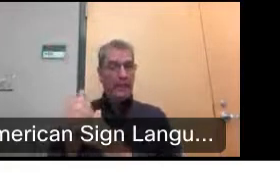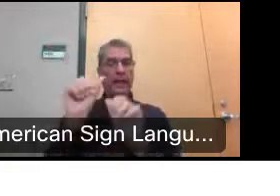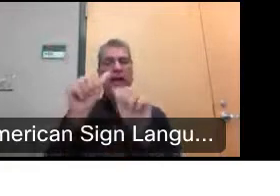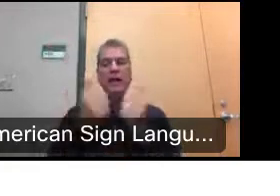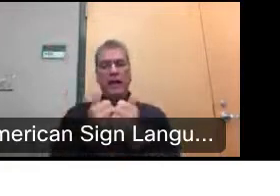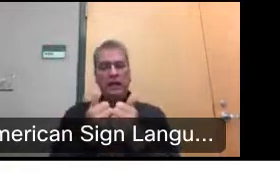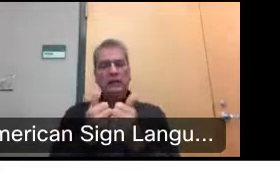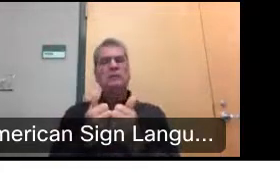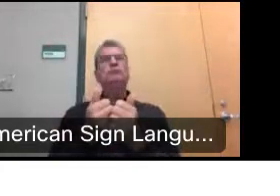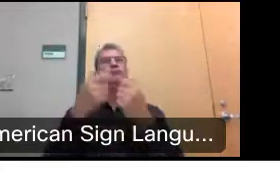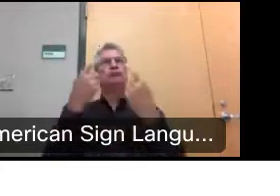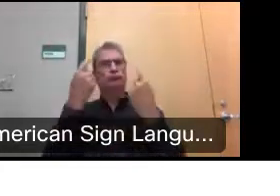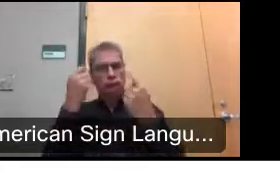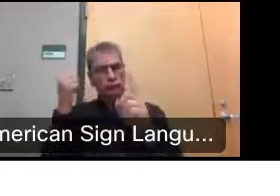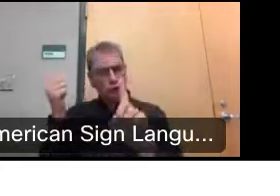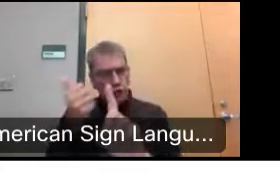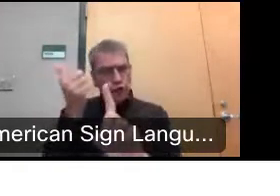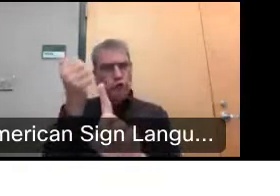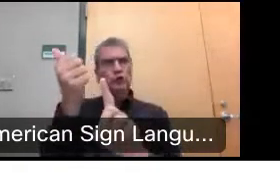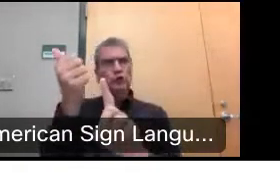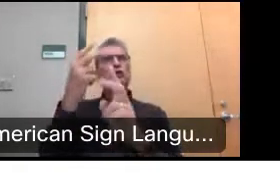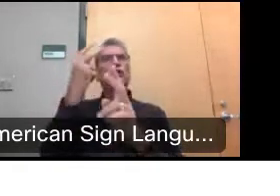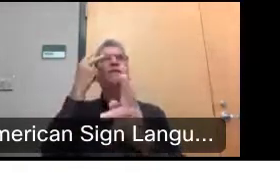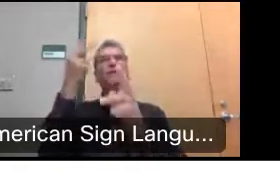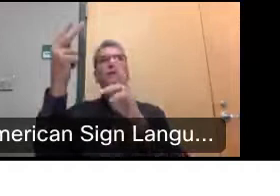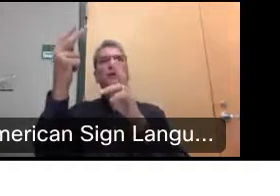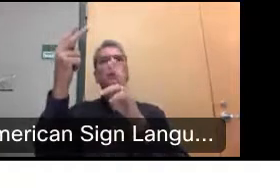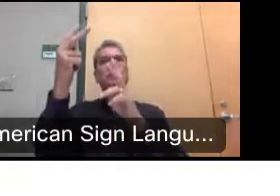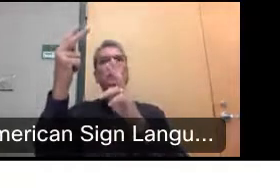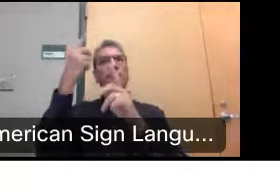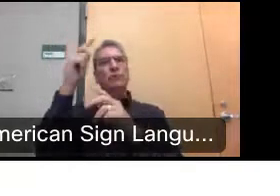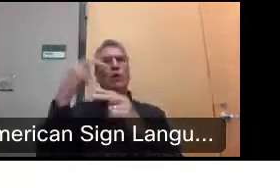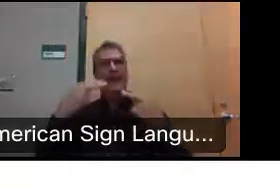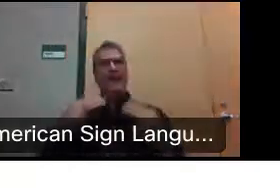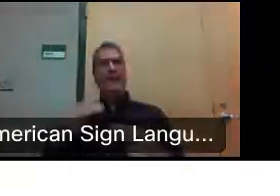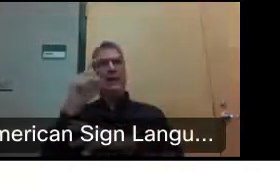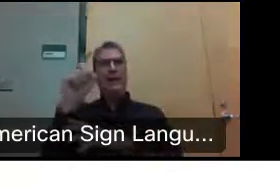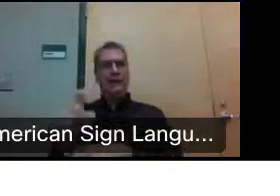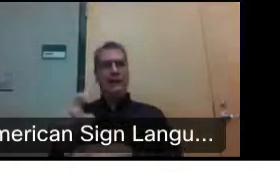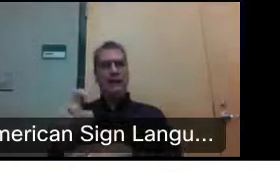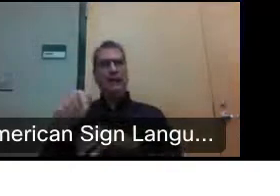achieve the vision of a healthy Texas. And fulfill the mission of improving the health